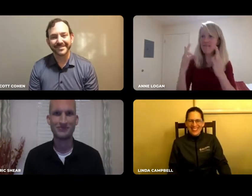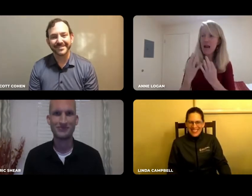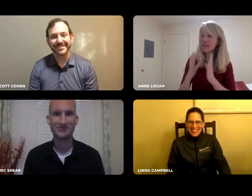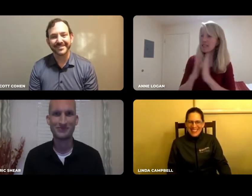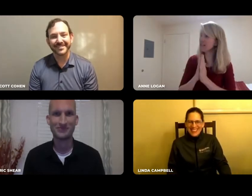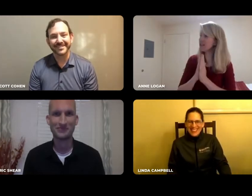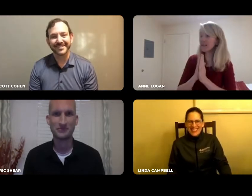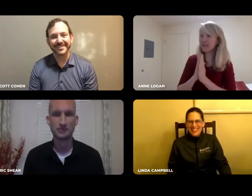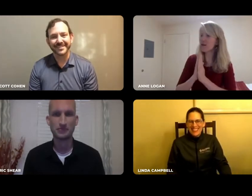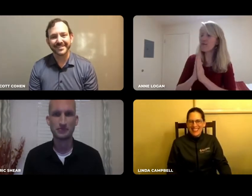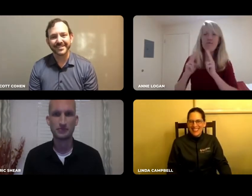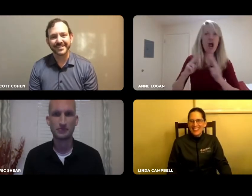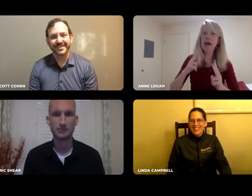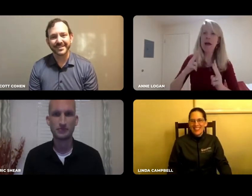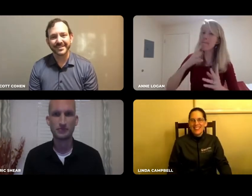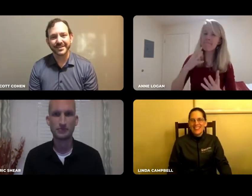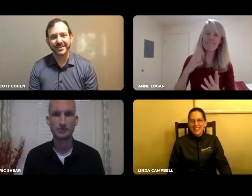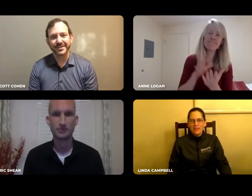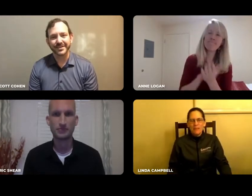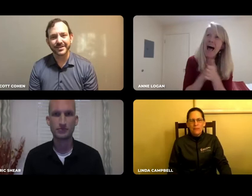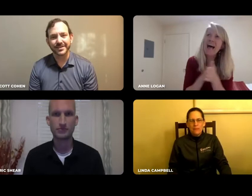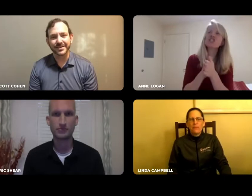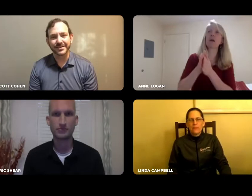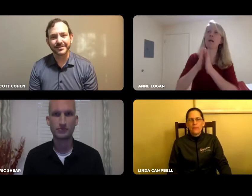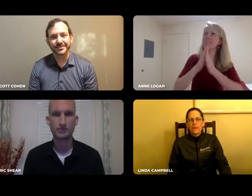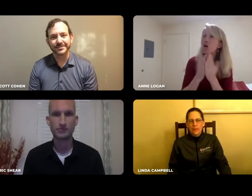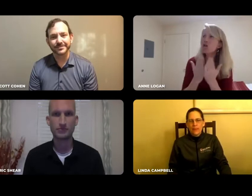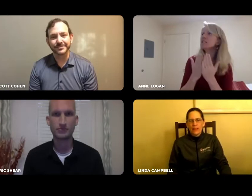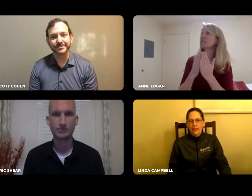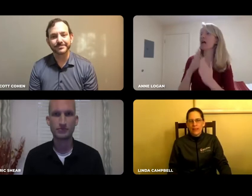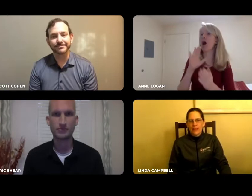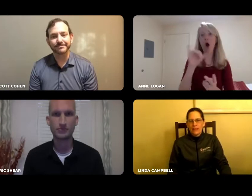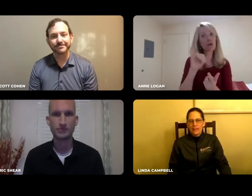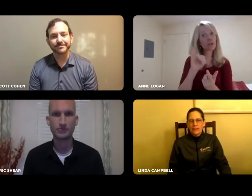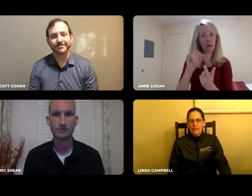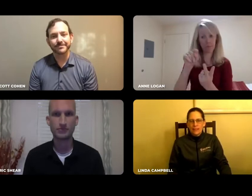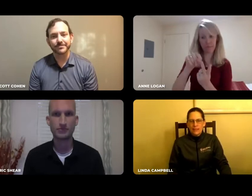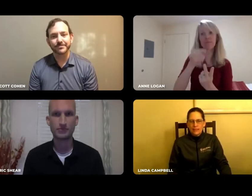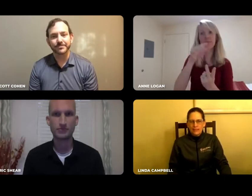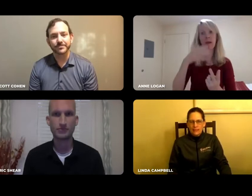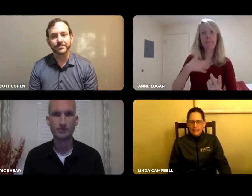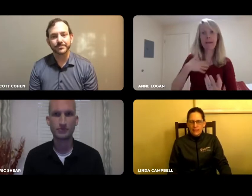My family was very passionate about books.